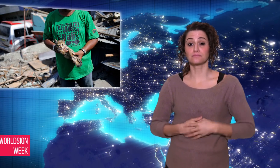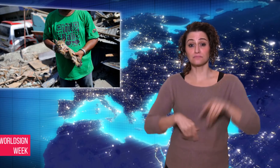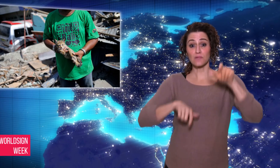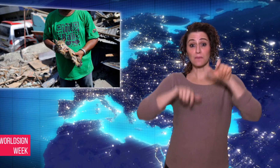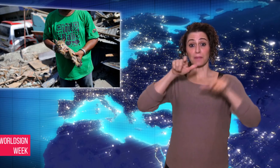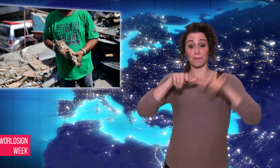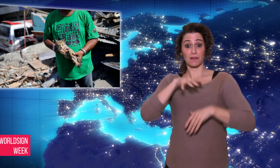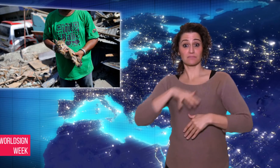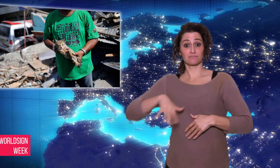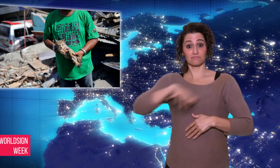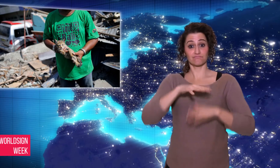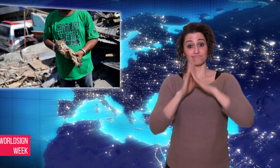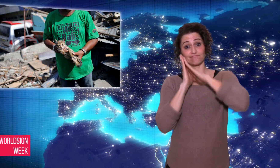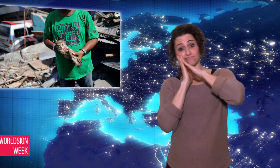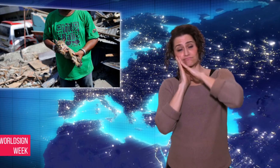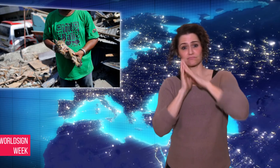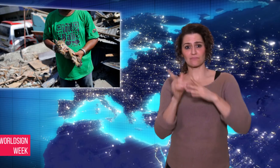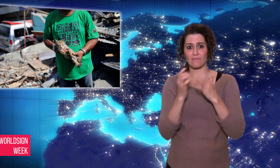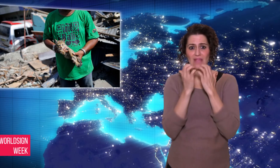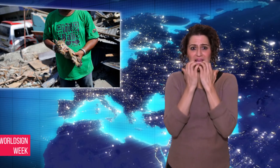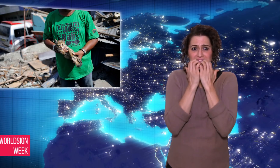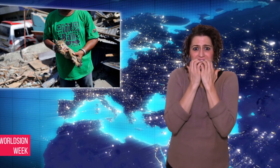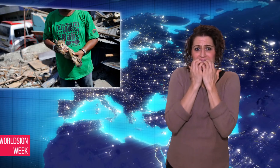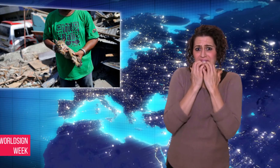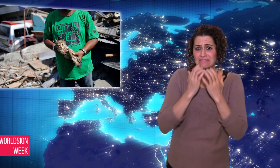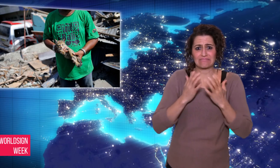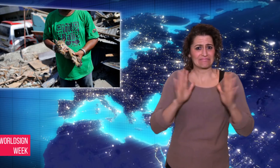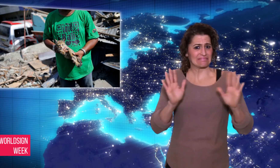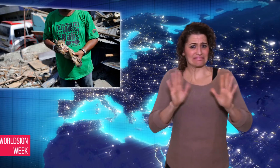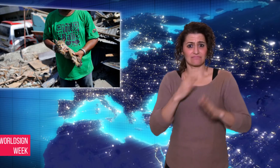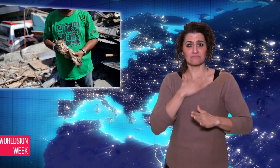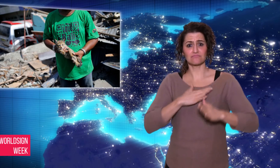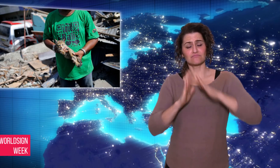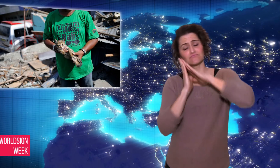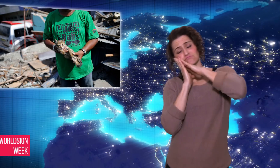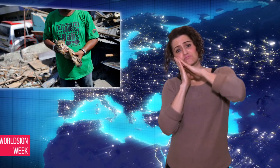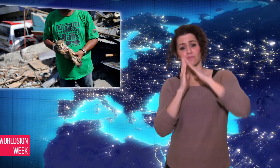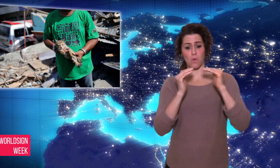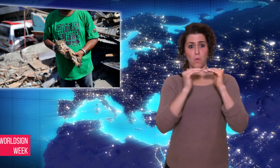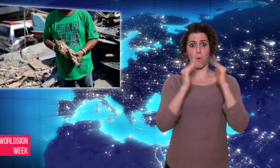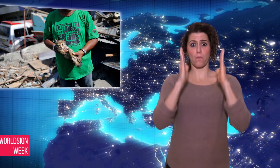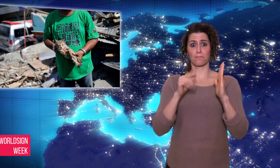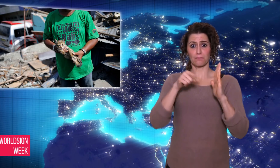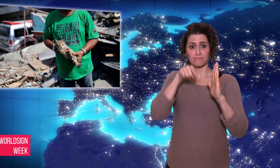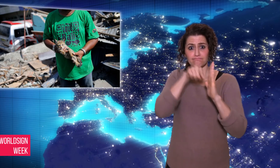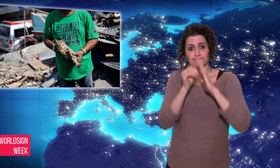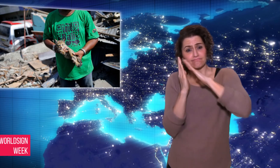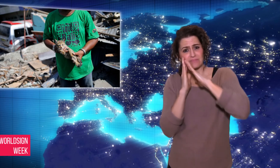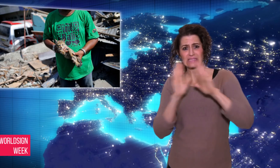camped on the streets, afraid to